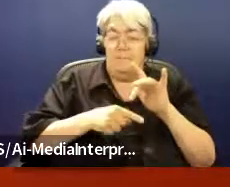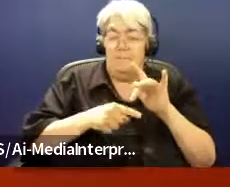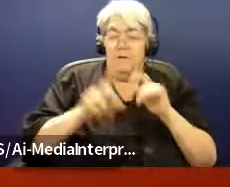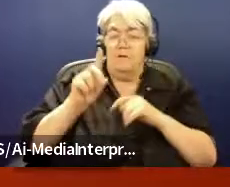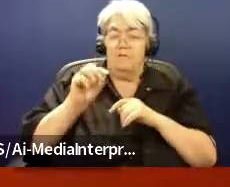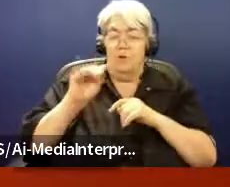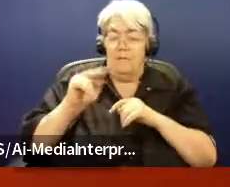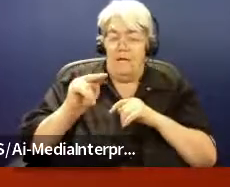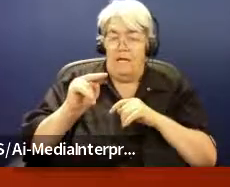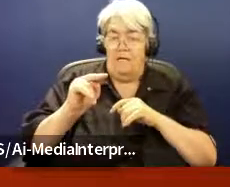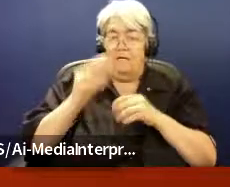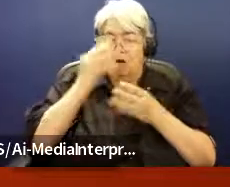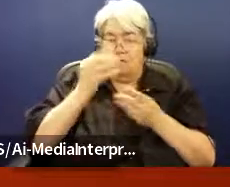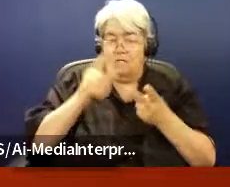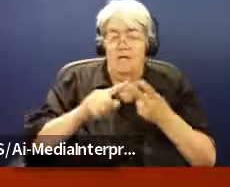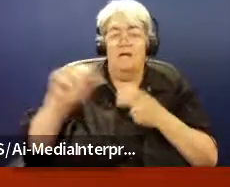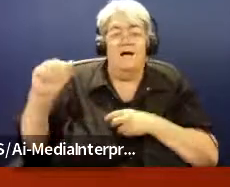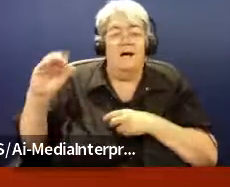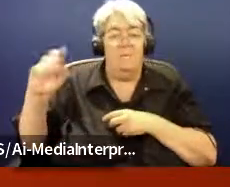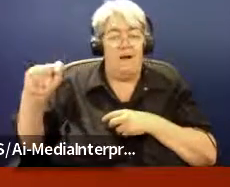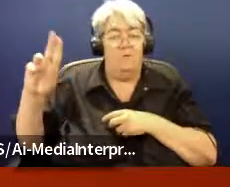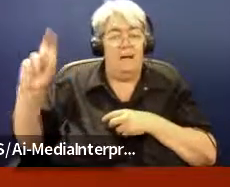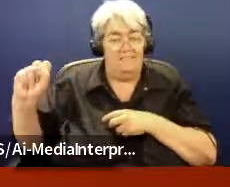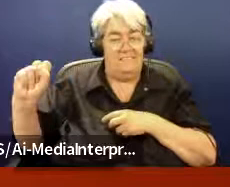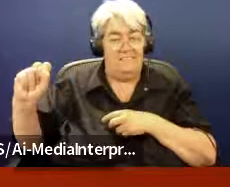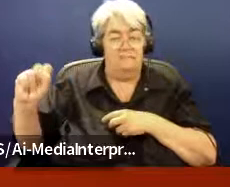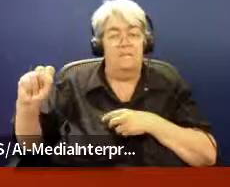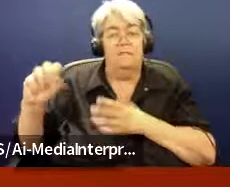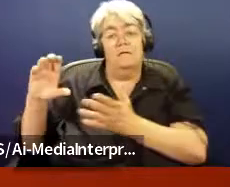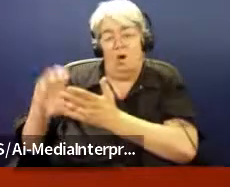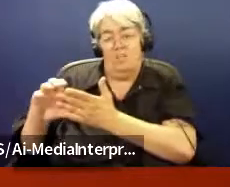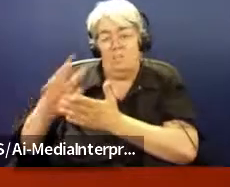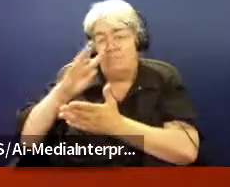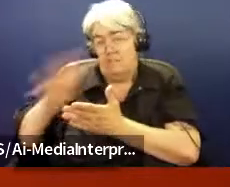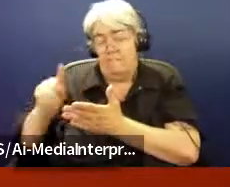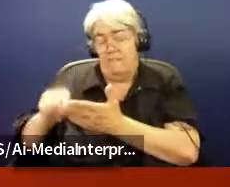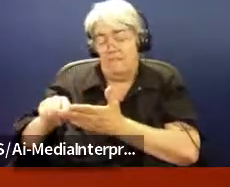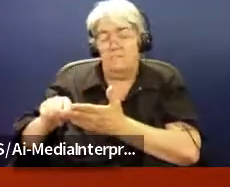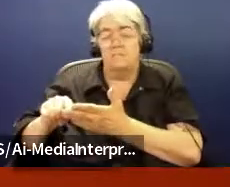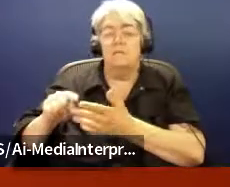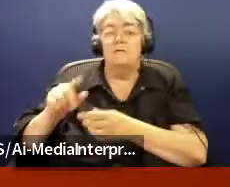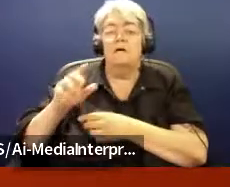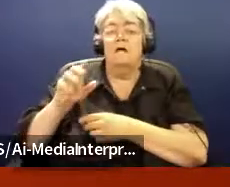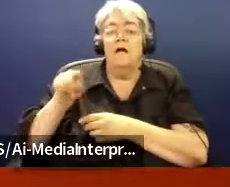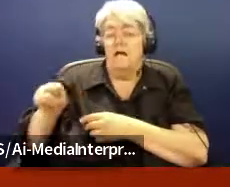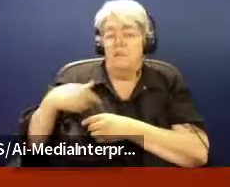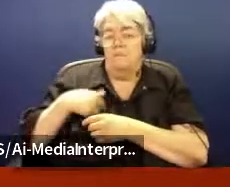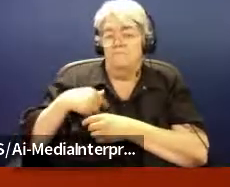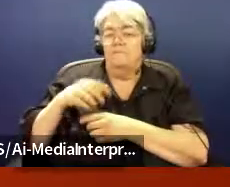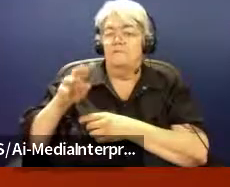on the homepage and then moved to the about page, the about us and then the Nava menu is locked on the right-hand side